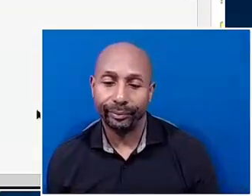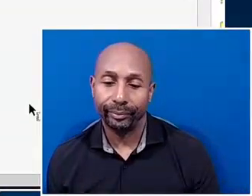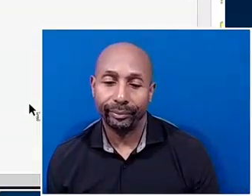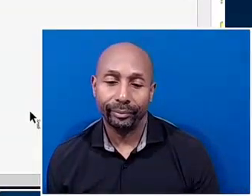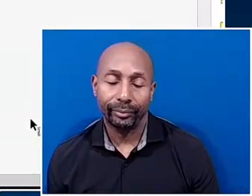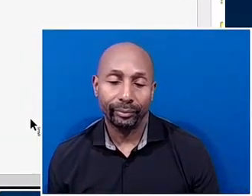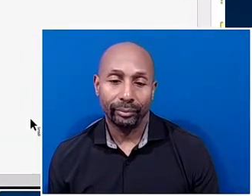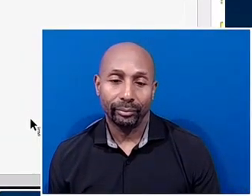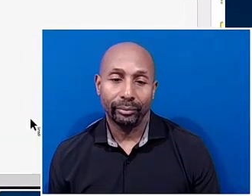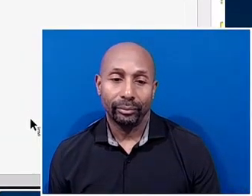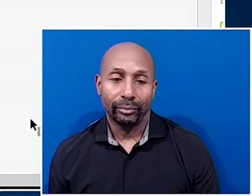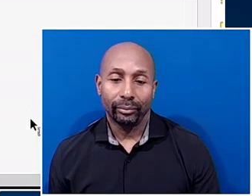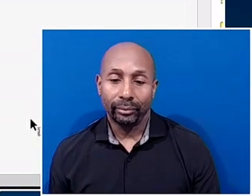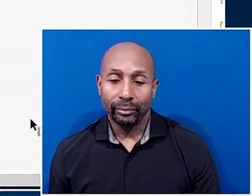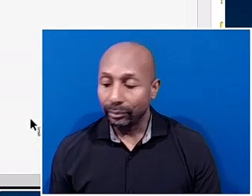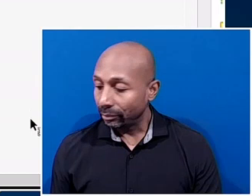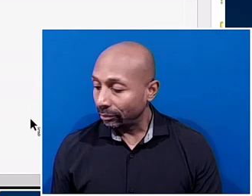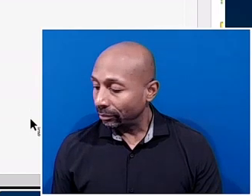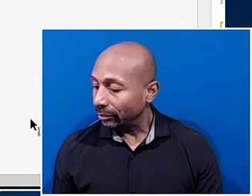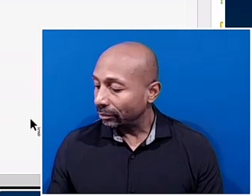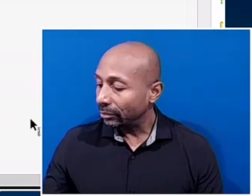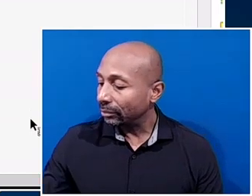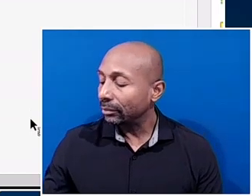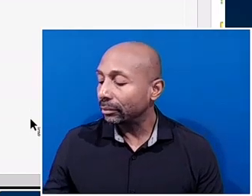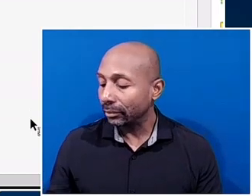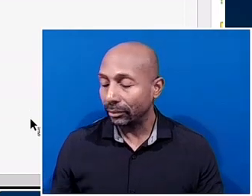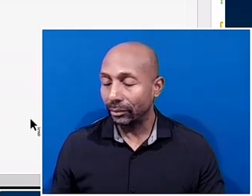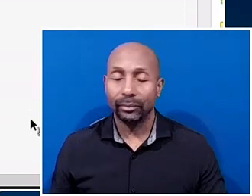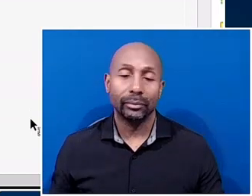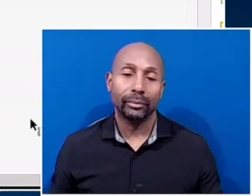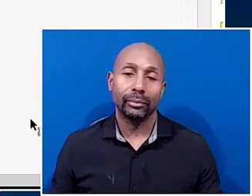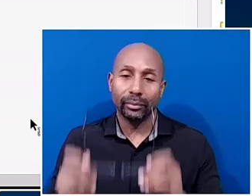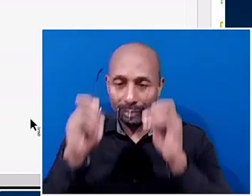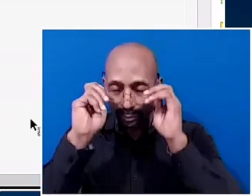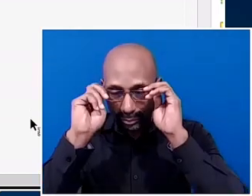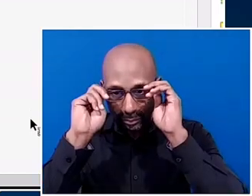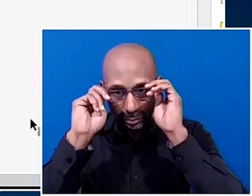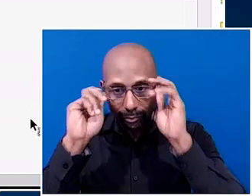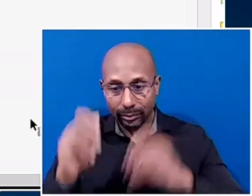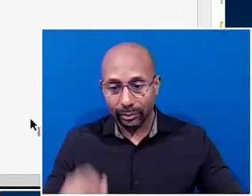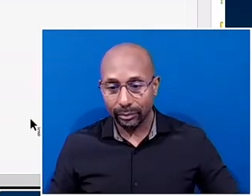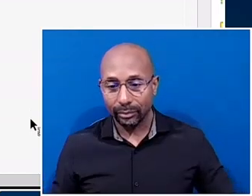So we are proposing a new condition under the leave of absence regulations under 34